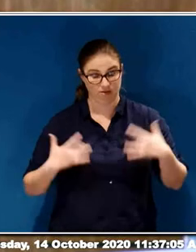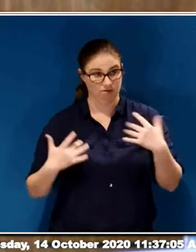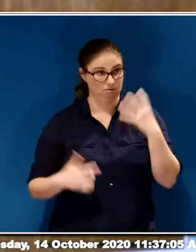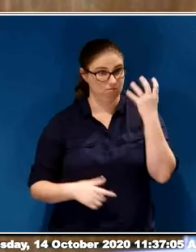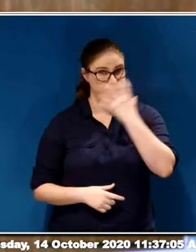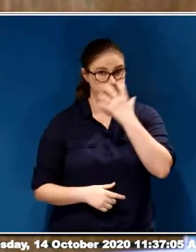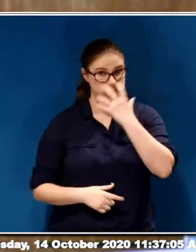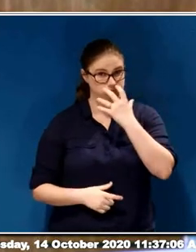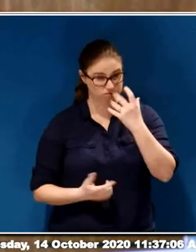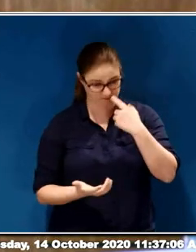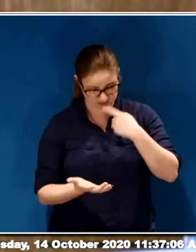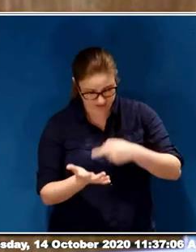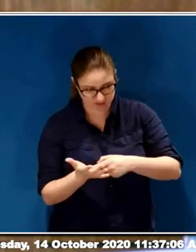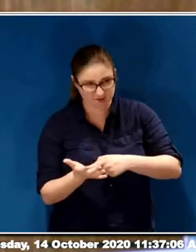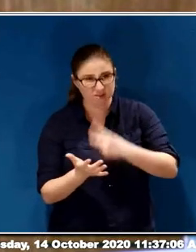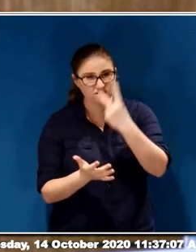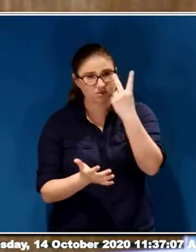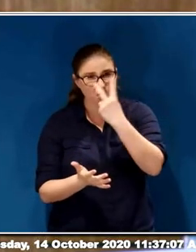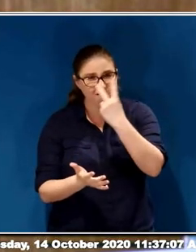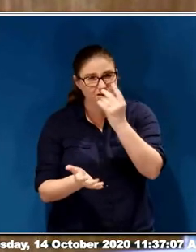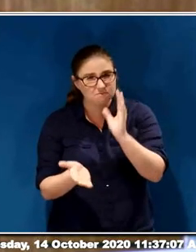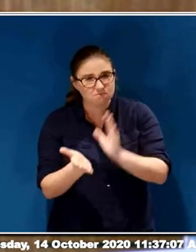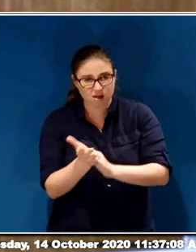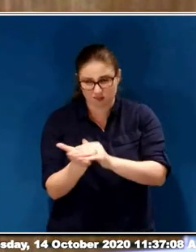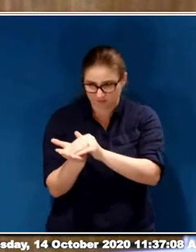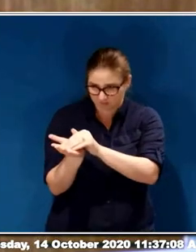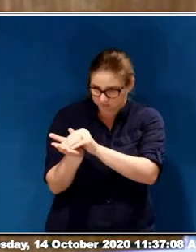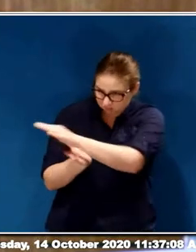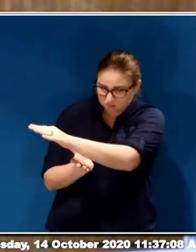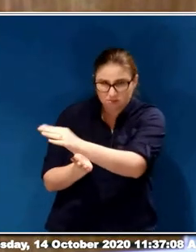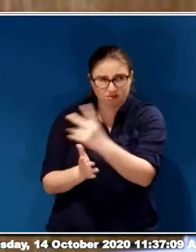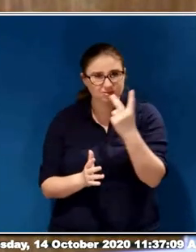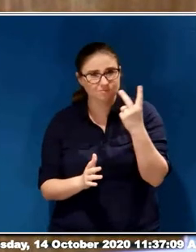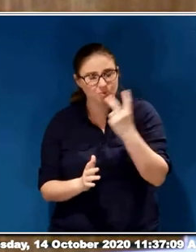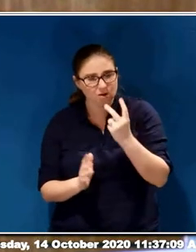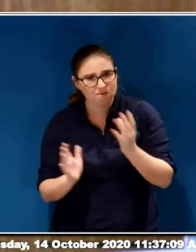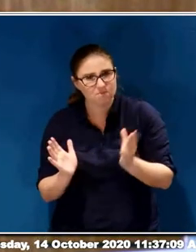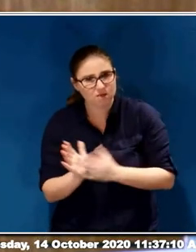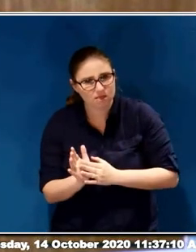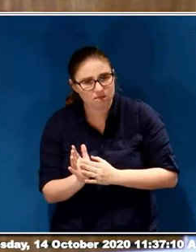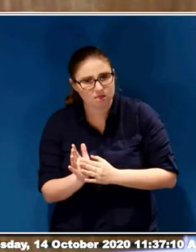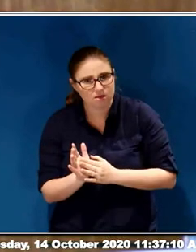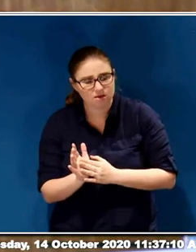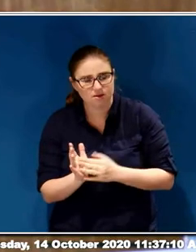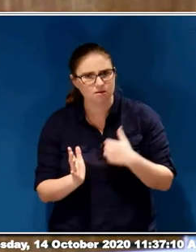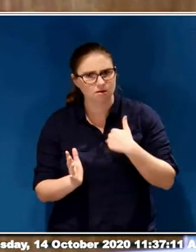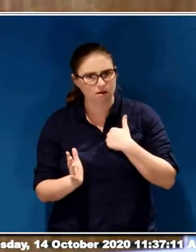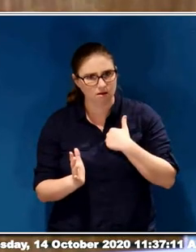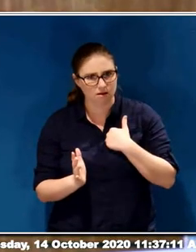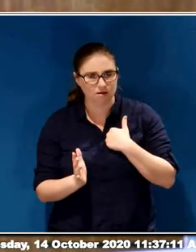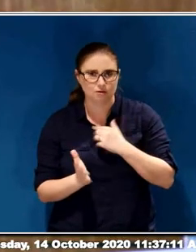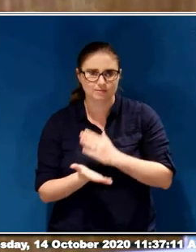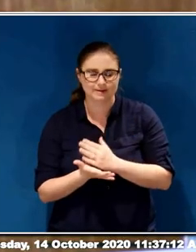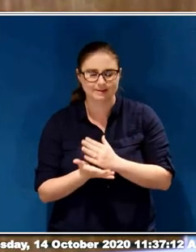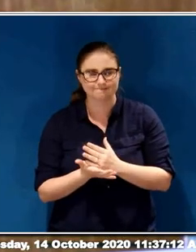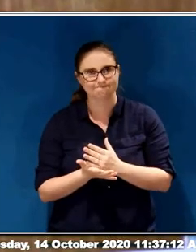I guess my thinking was, very gracious of the Principal but in 12 months' time